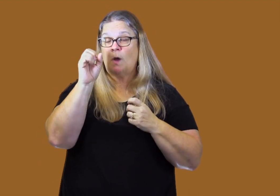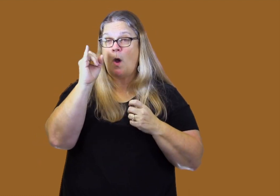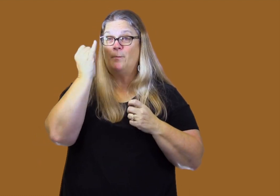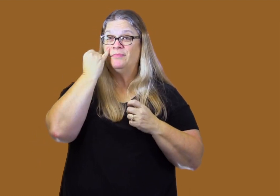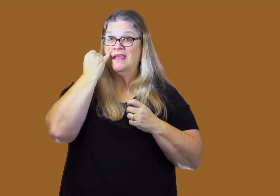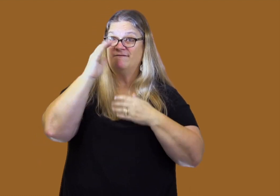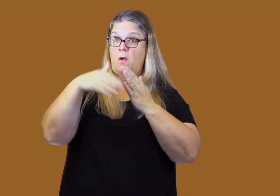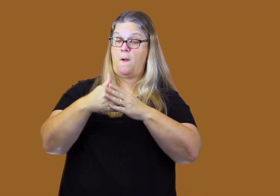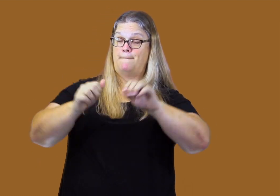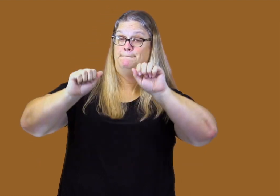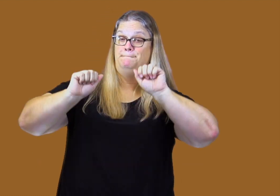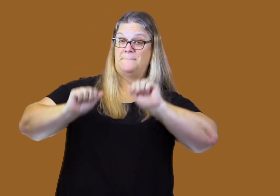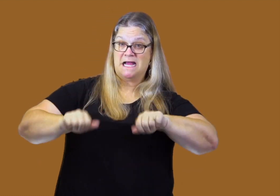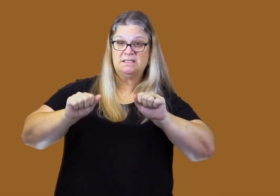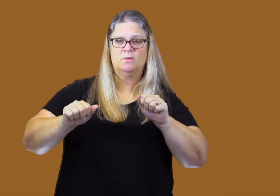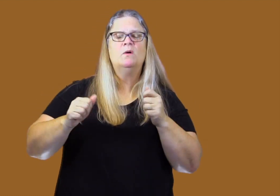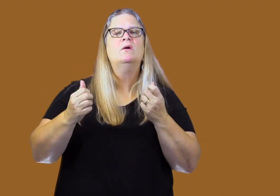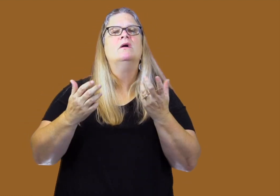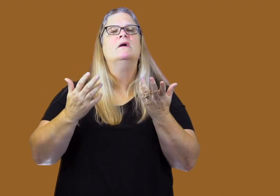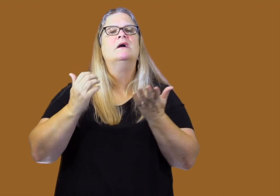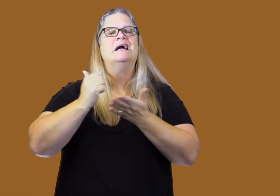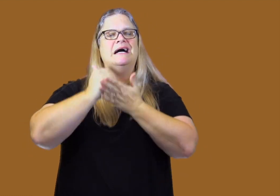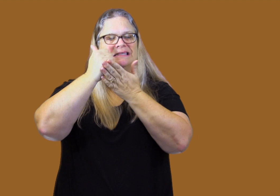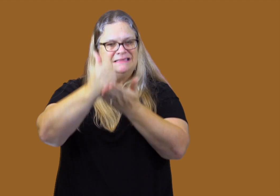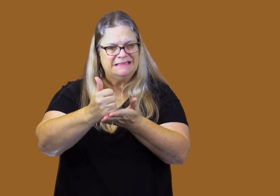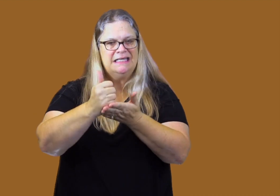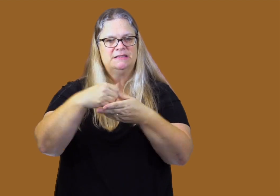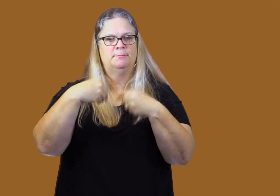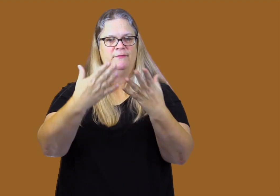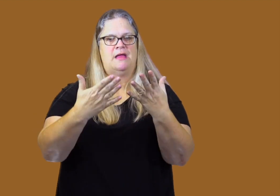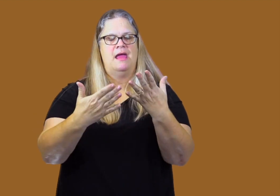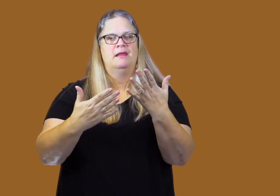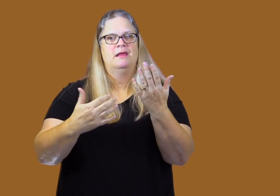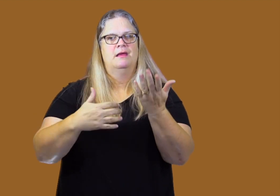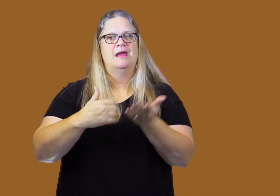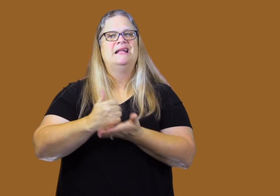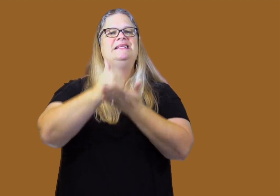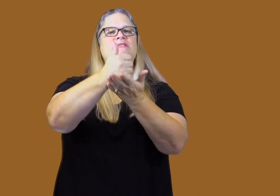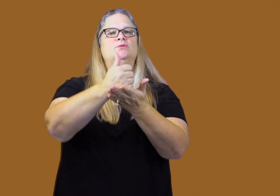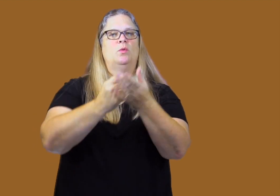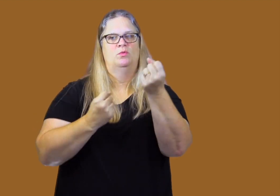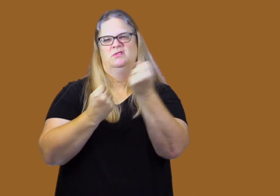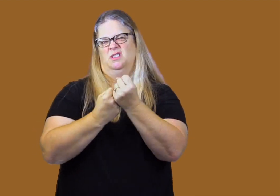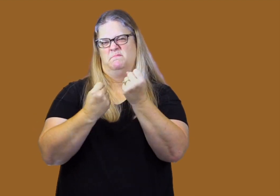So if at all possible, assist in providing additional supports.